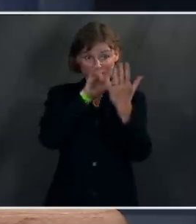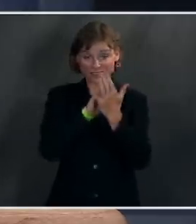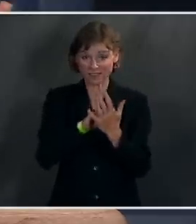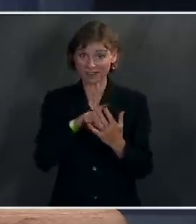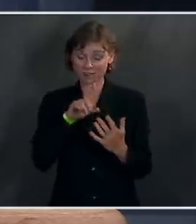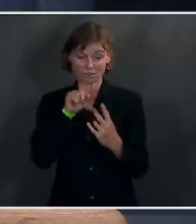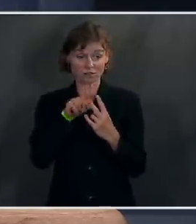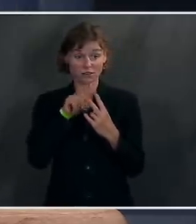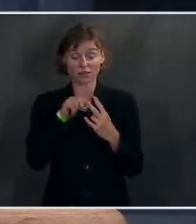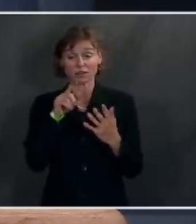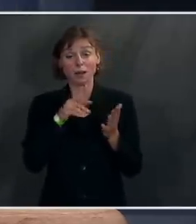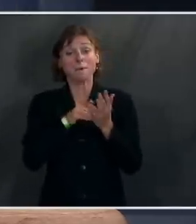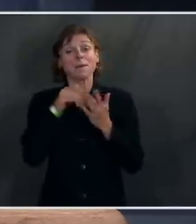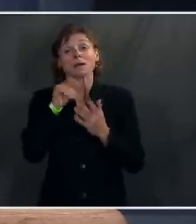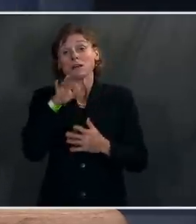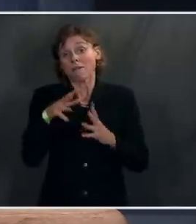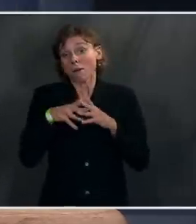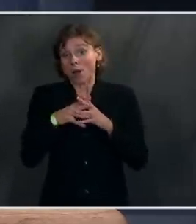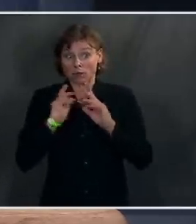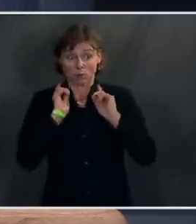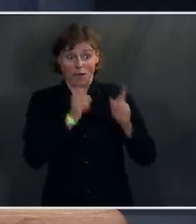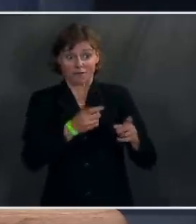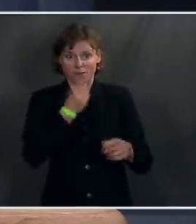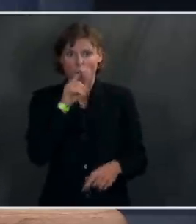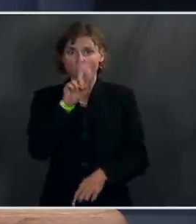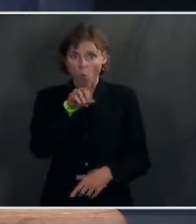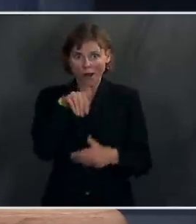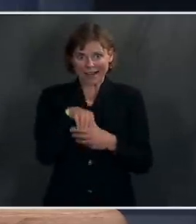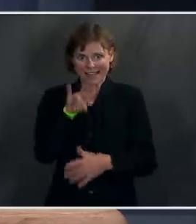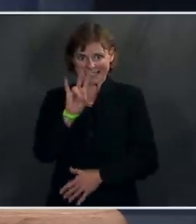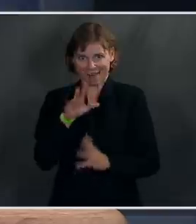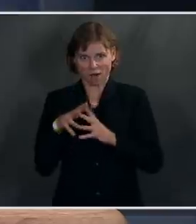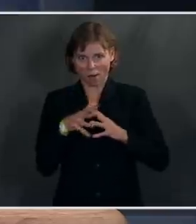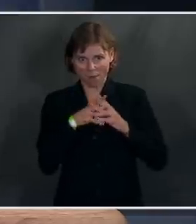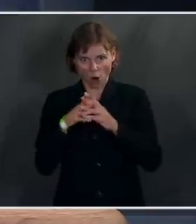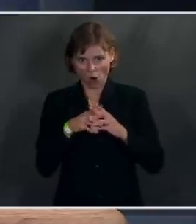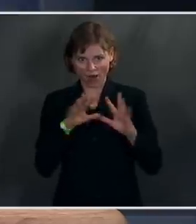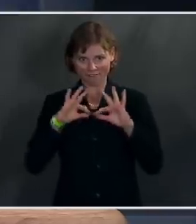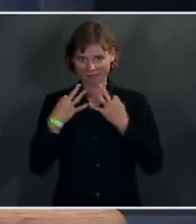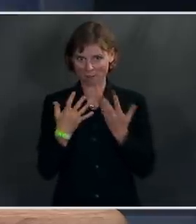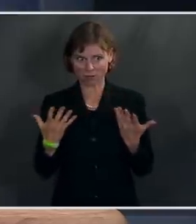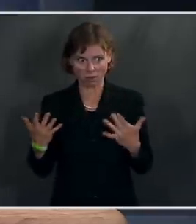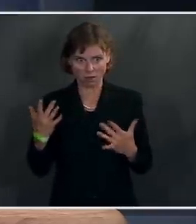One in seven Americans, American families don't -- are concerned about food security right now.